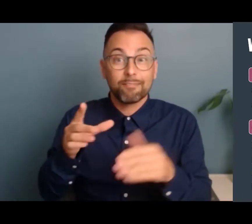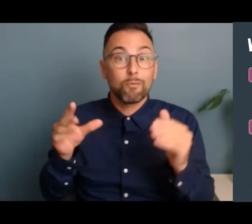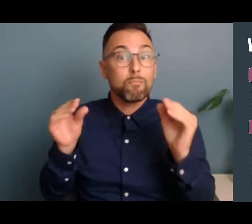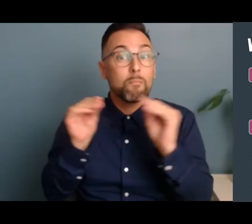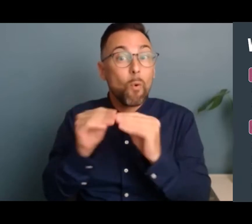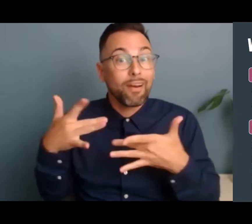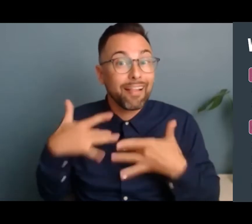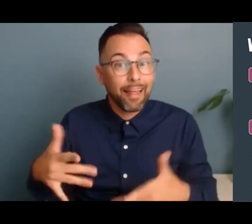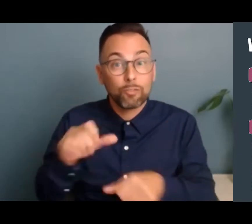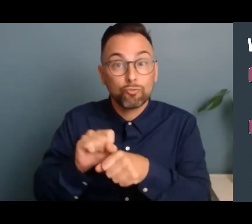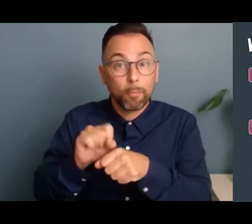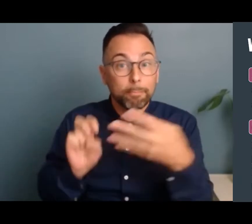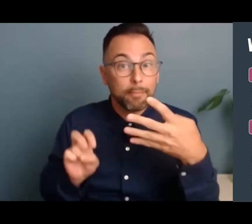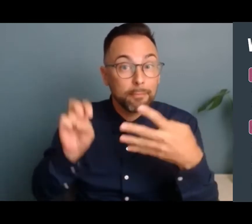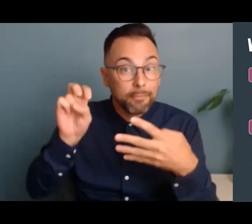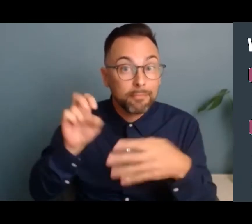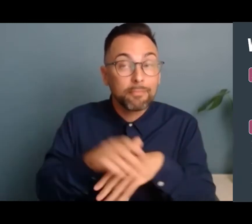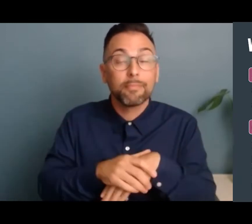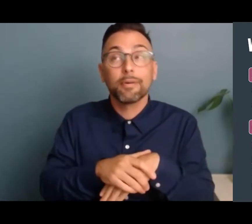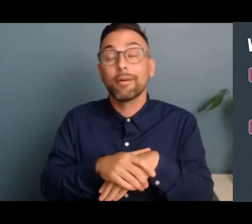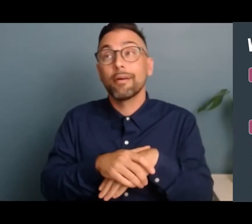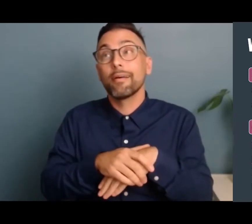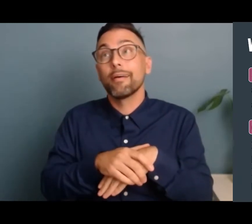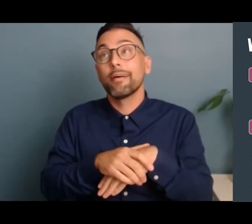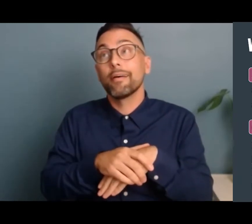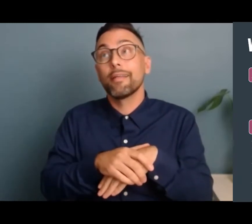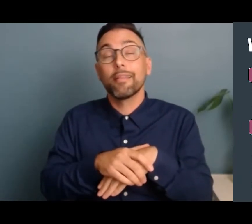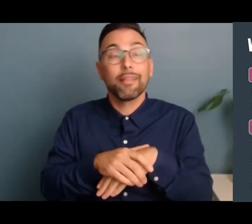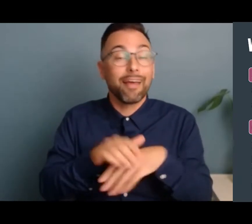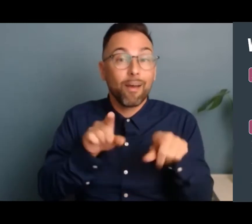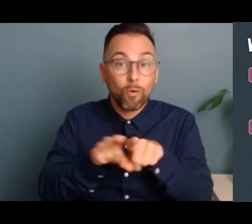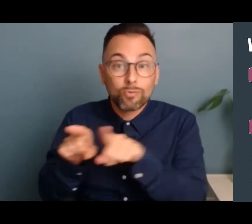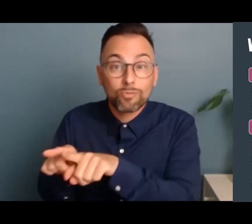They have a chance to be promoted at their site of employment.